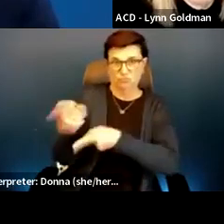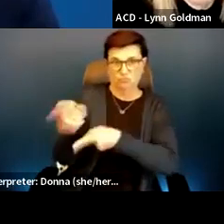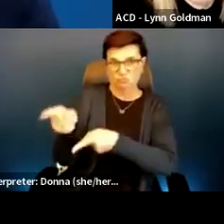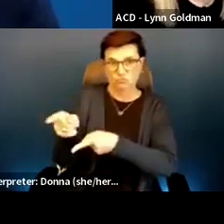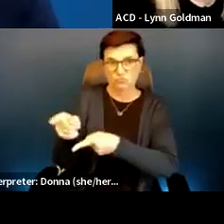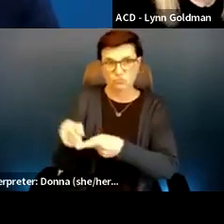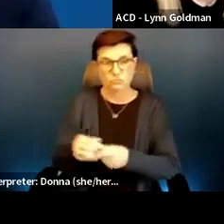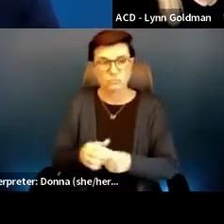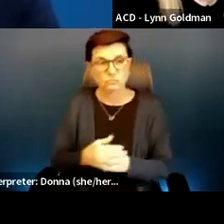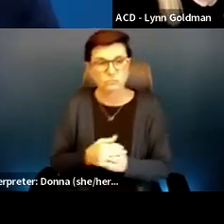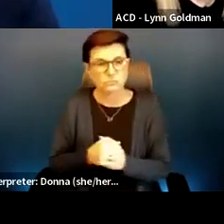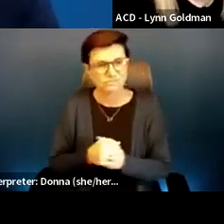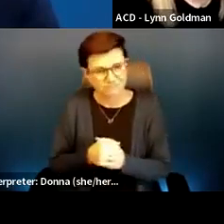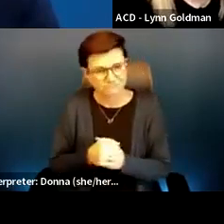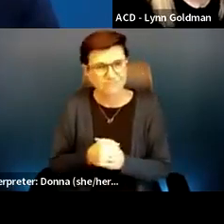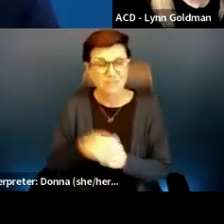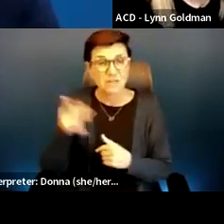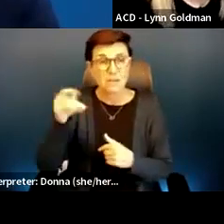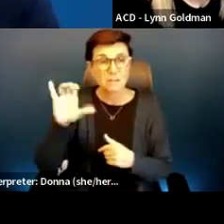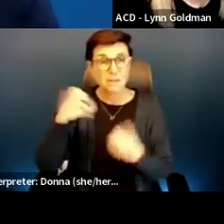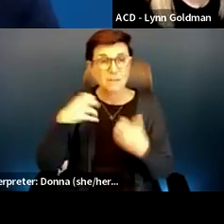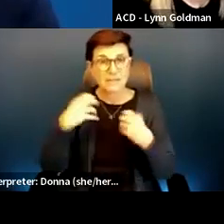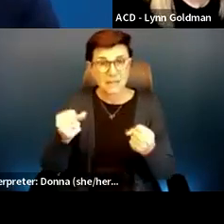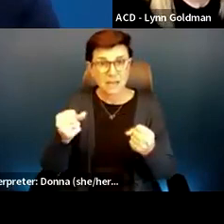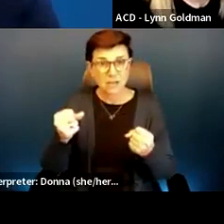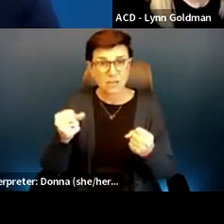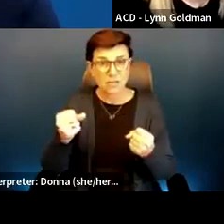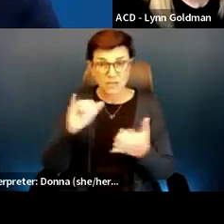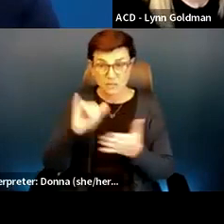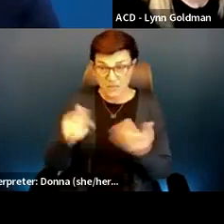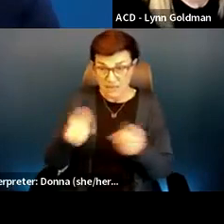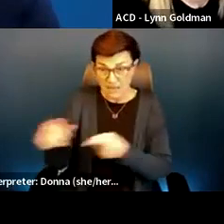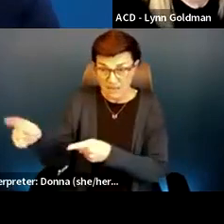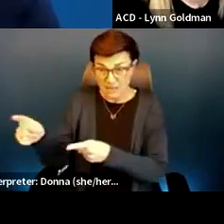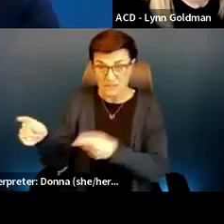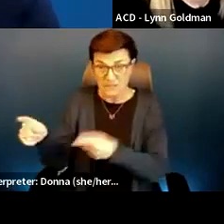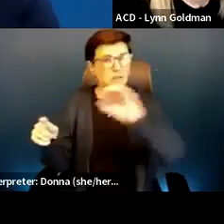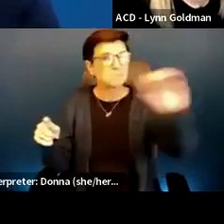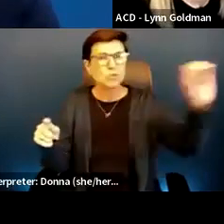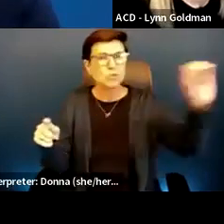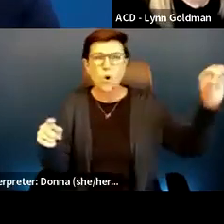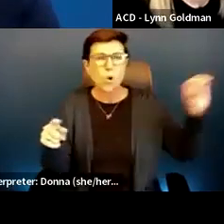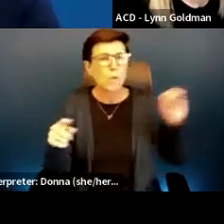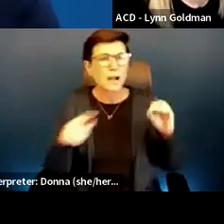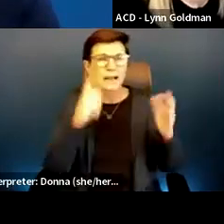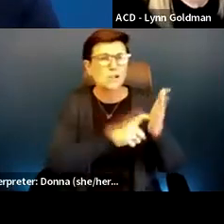Public health works when nobody knows about it, and then when something happens and something goes wrong,